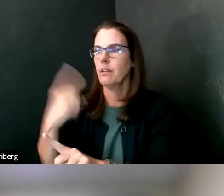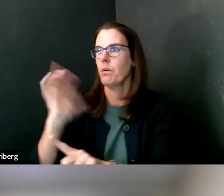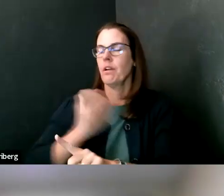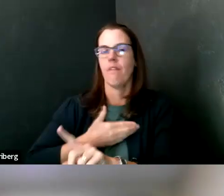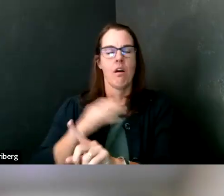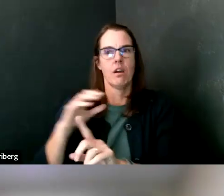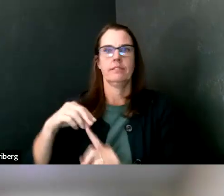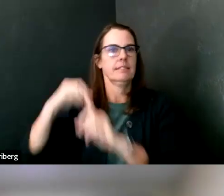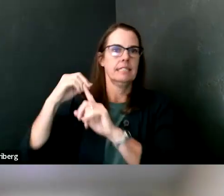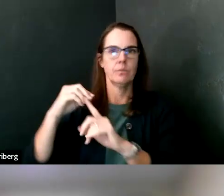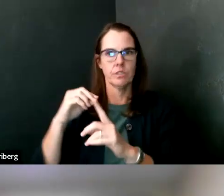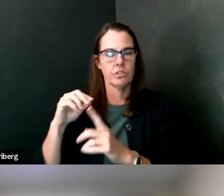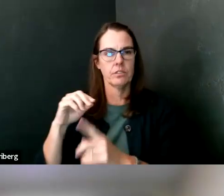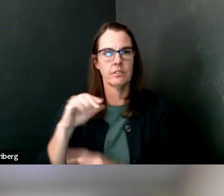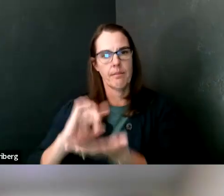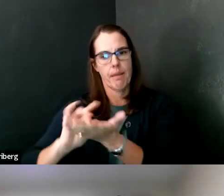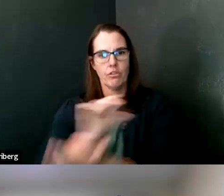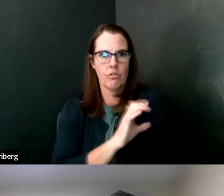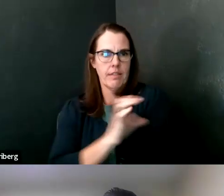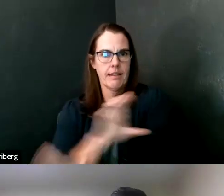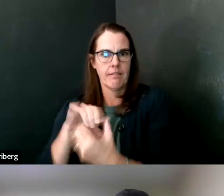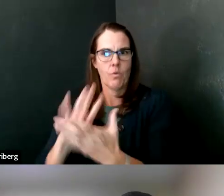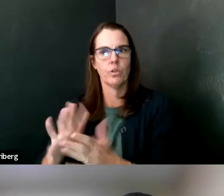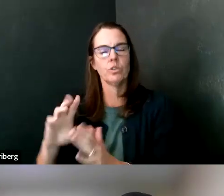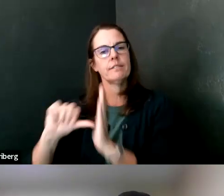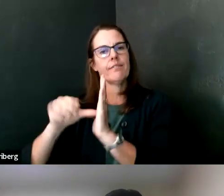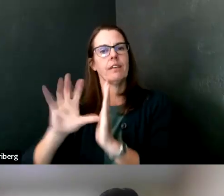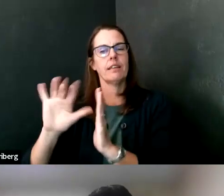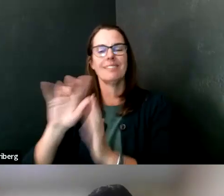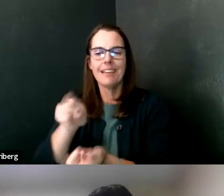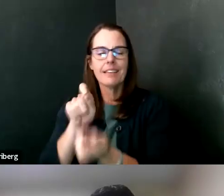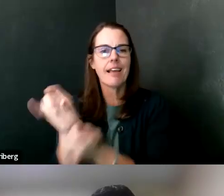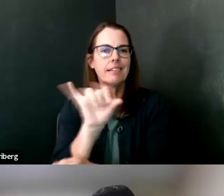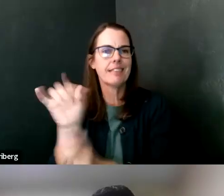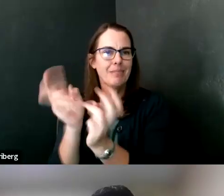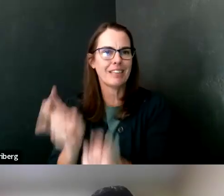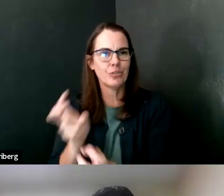medical clinic owners of our community pointed out the exact same issue of access switching